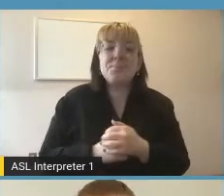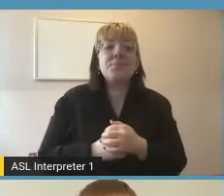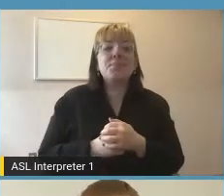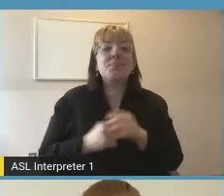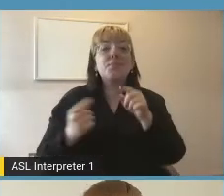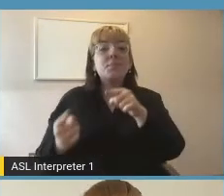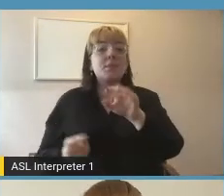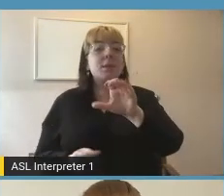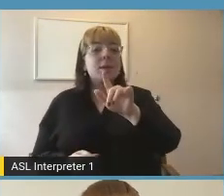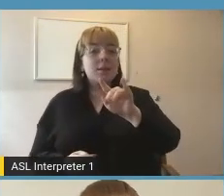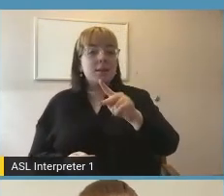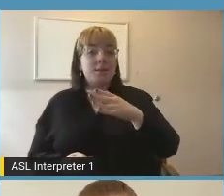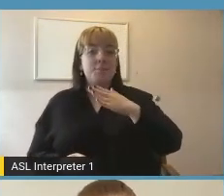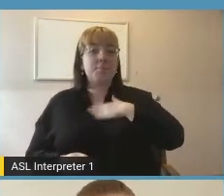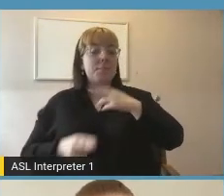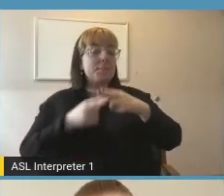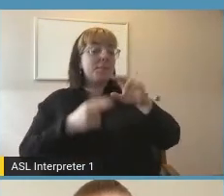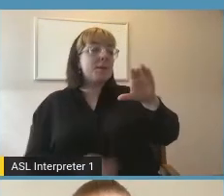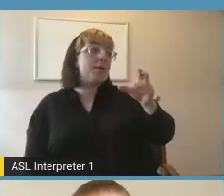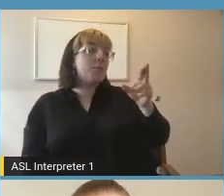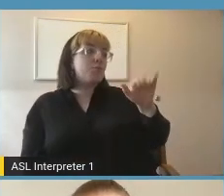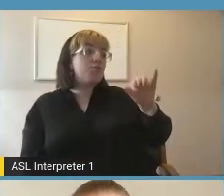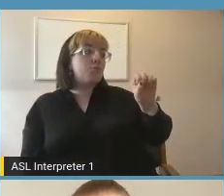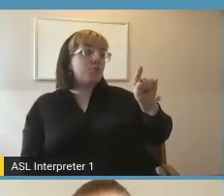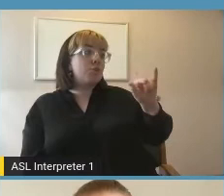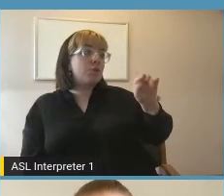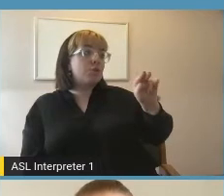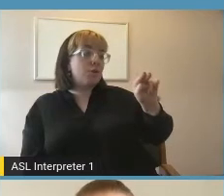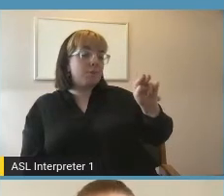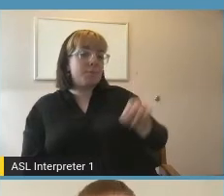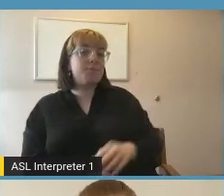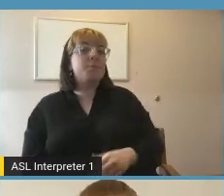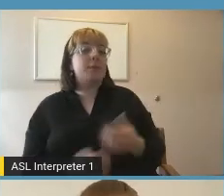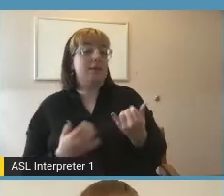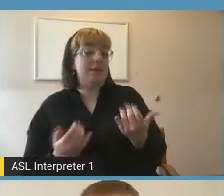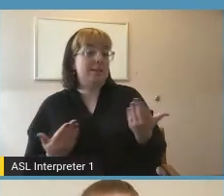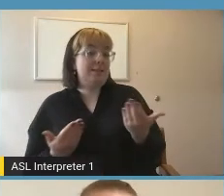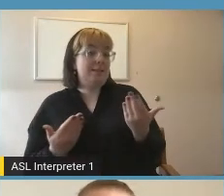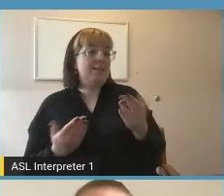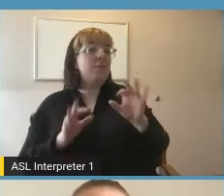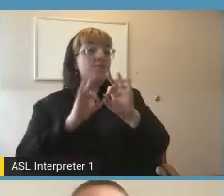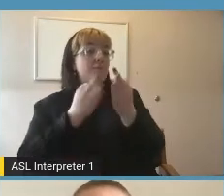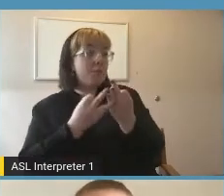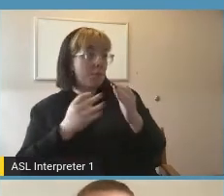My name is Kristjan Hildibrandsson and this here is a family museum. My father founded